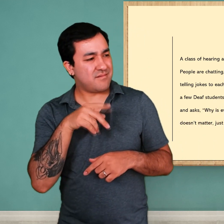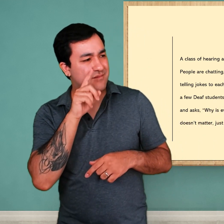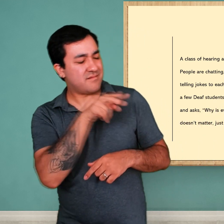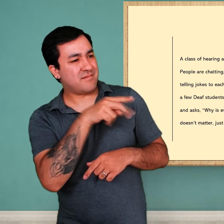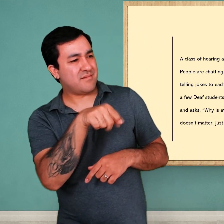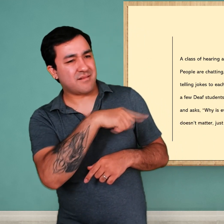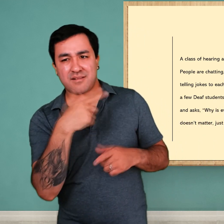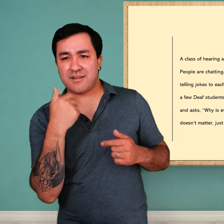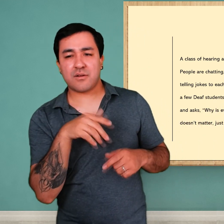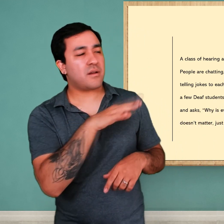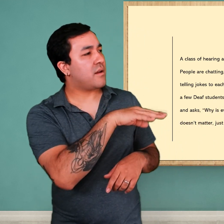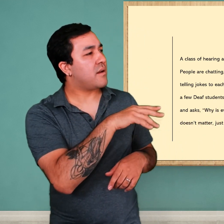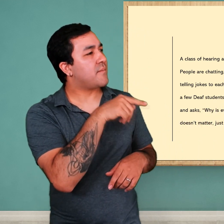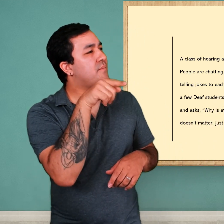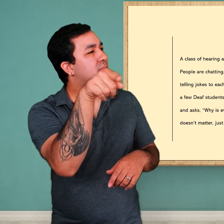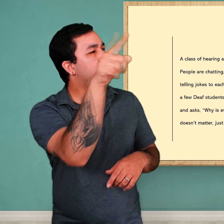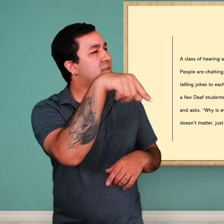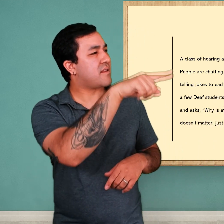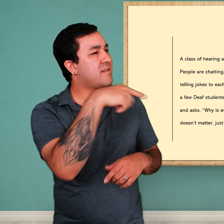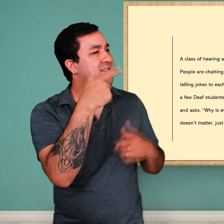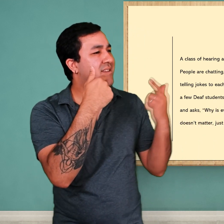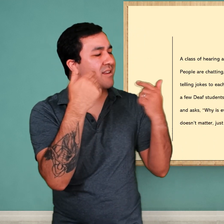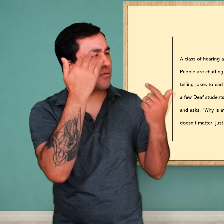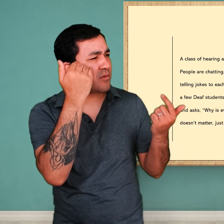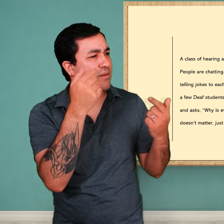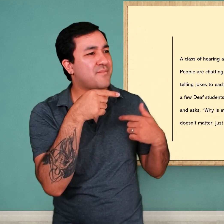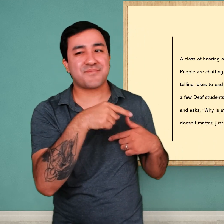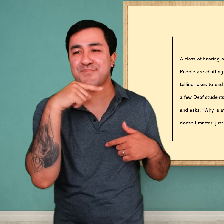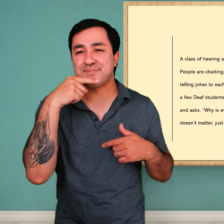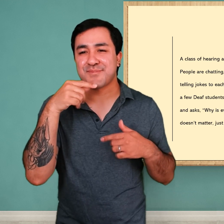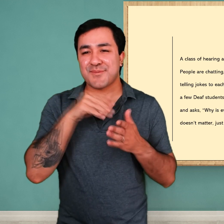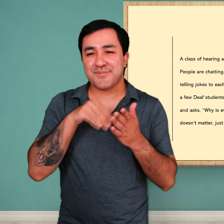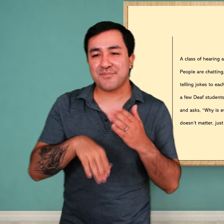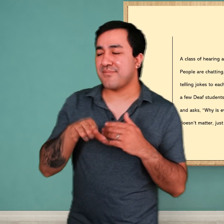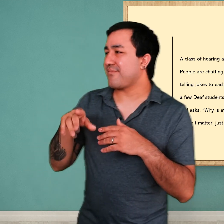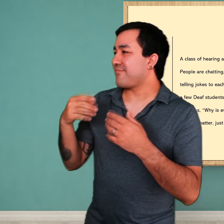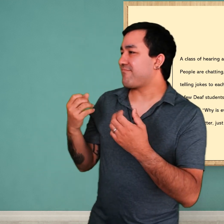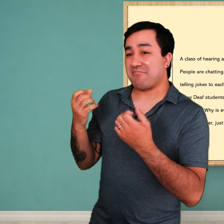One of the Deaf students turns to a hearing student and asks, “Why is everybody laughing?”